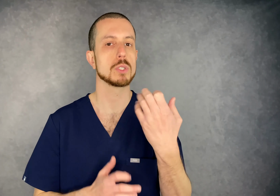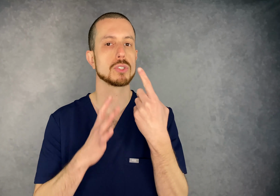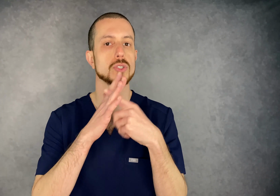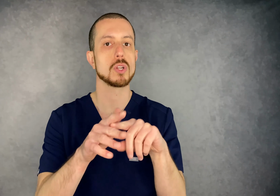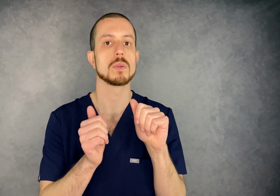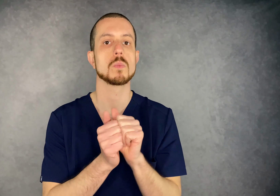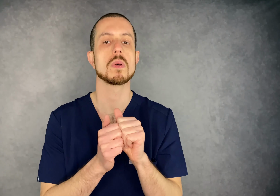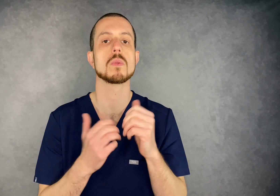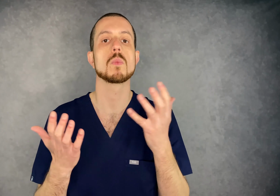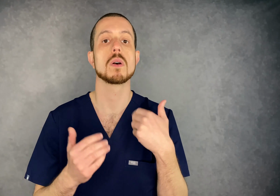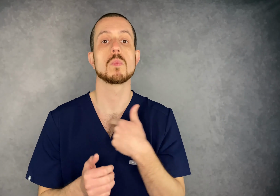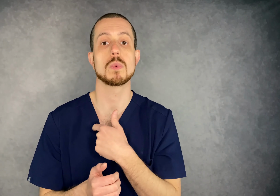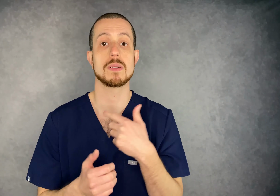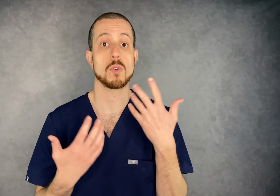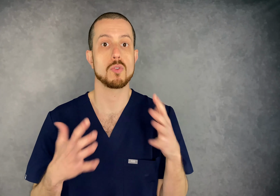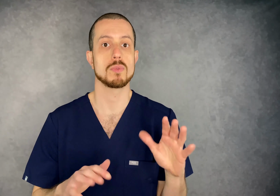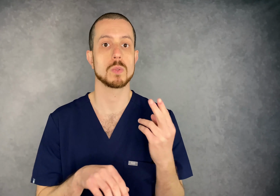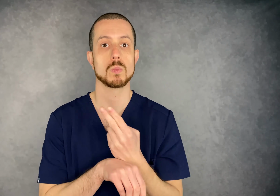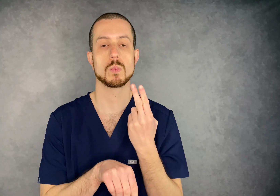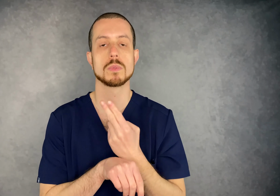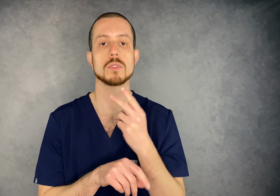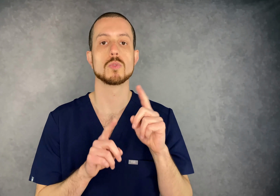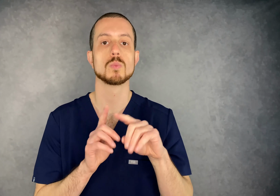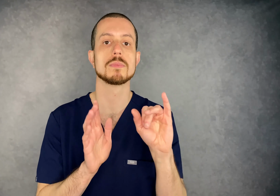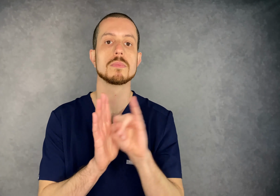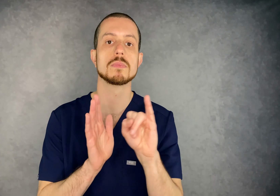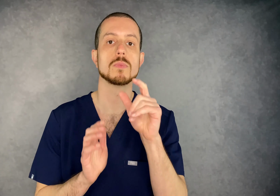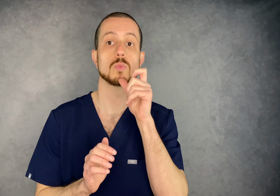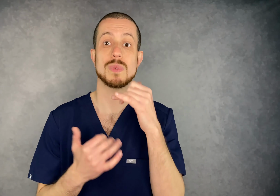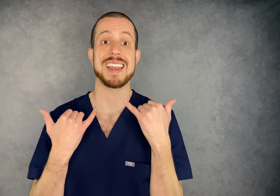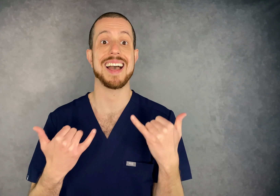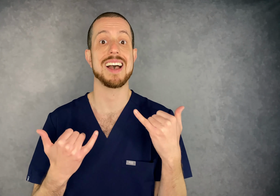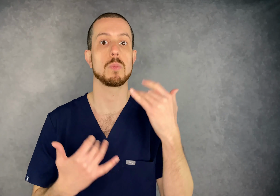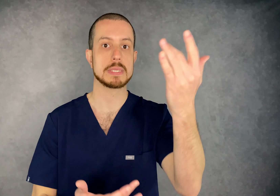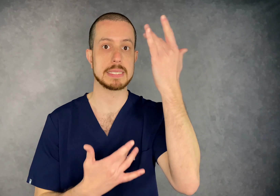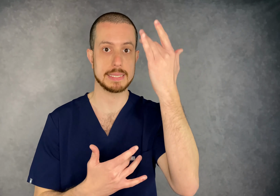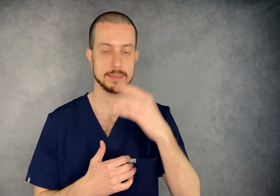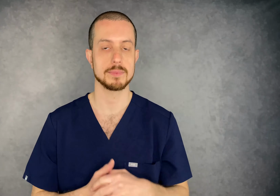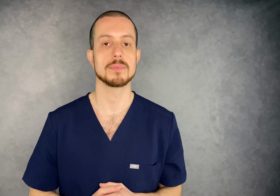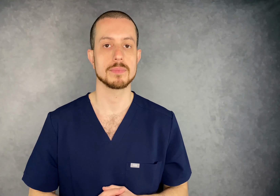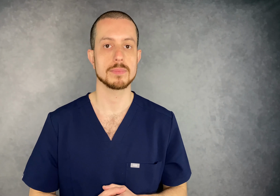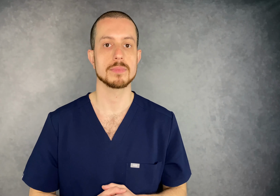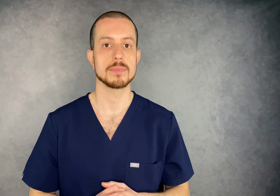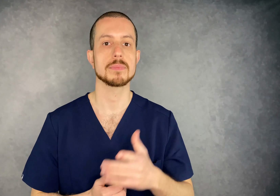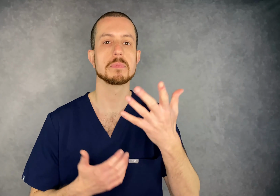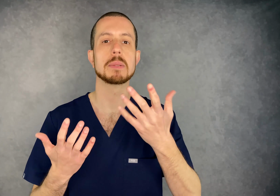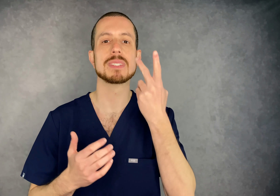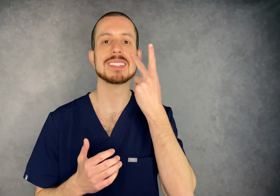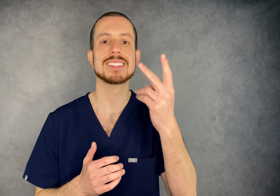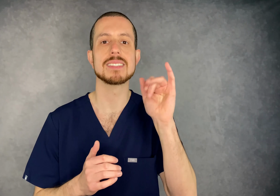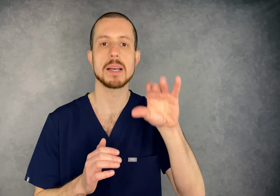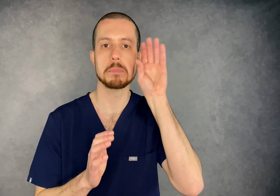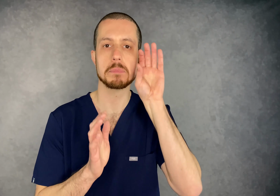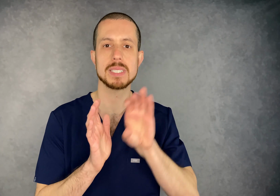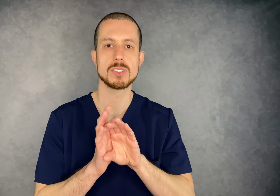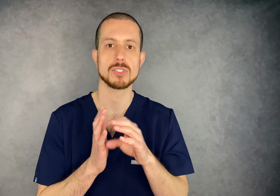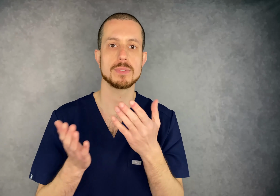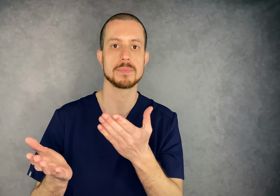But first I'd like to start with what we already use to identify those who are currently sick. You may have seen this image/video before: